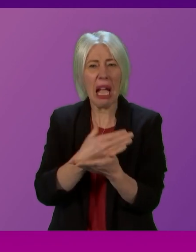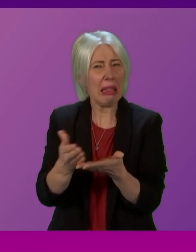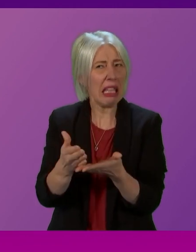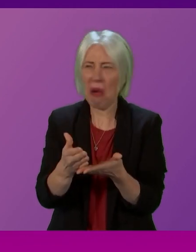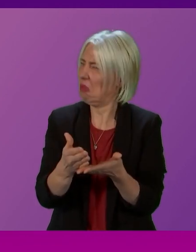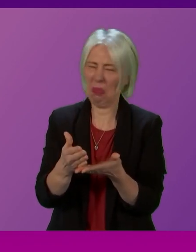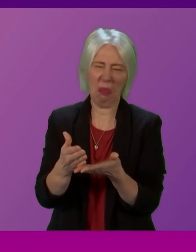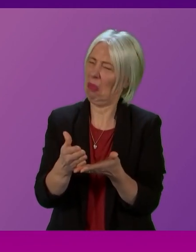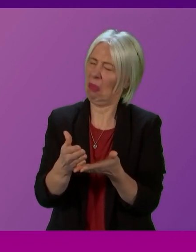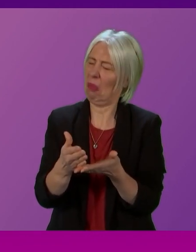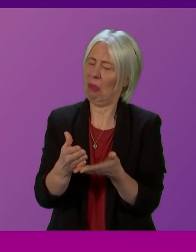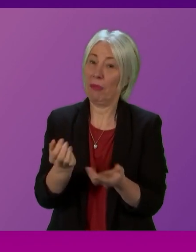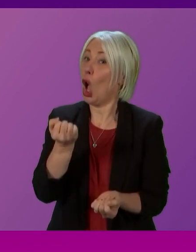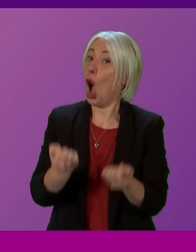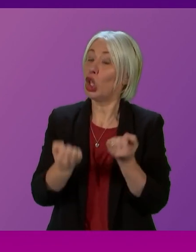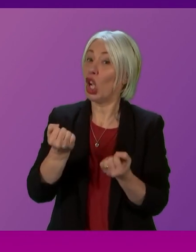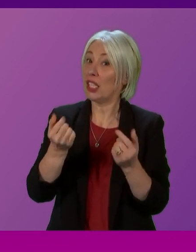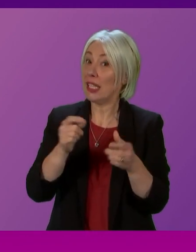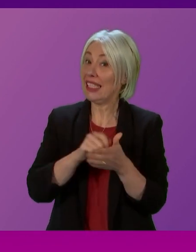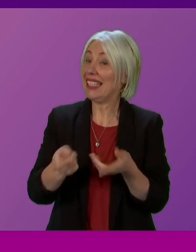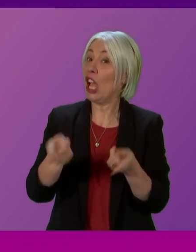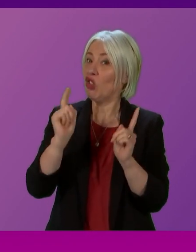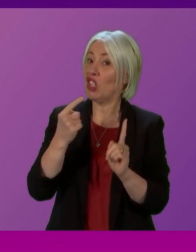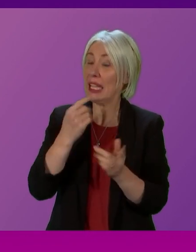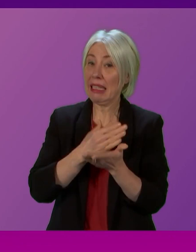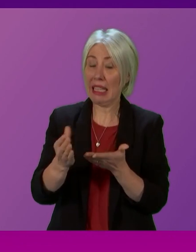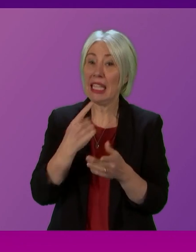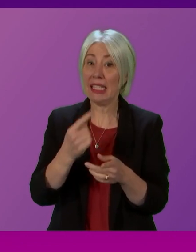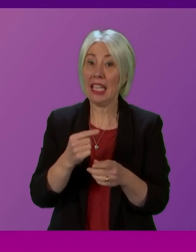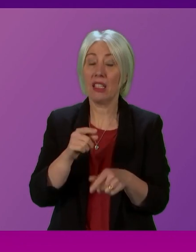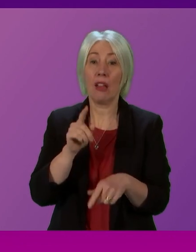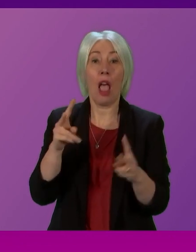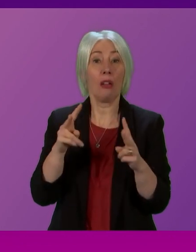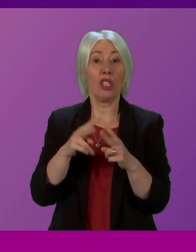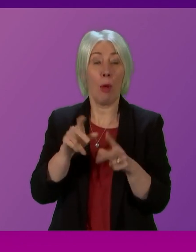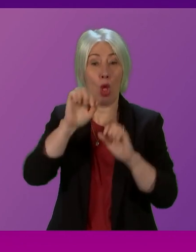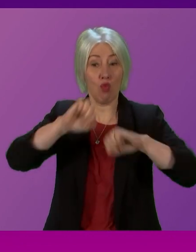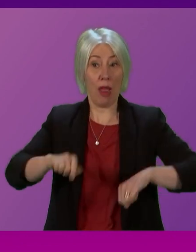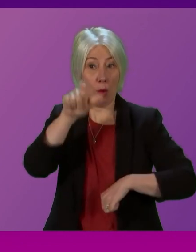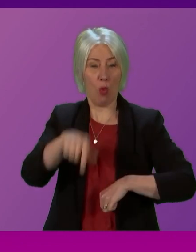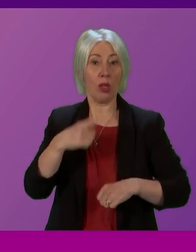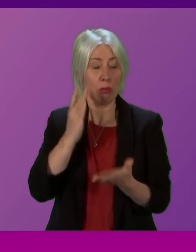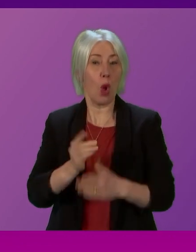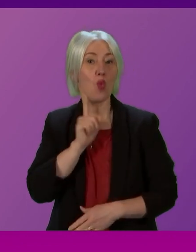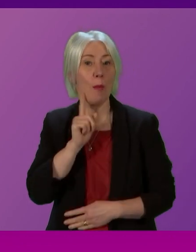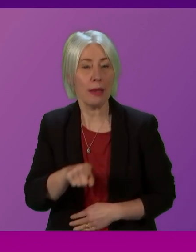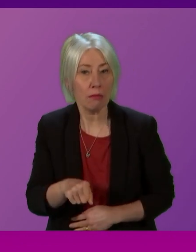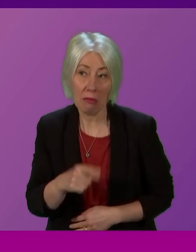Her justice secretary is very clear that he thinks that a double rapist is a woman. He has enough information to come to that conclusion.